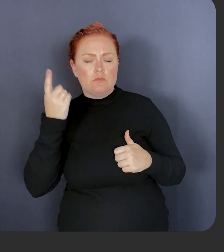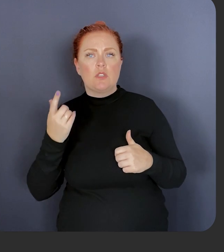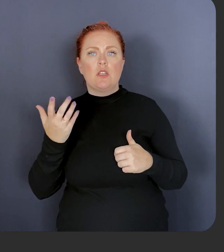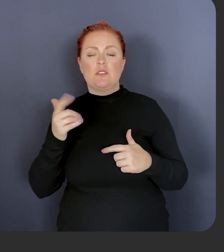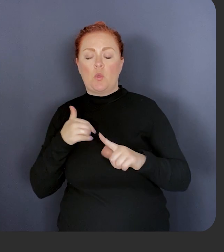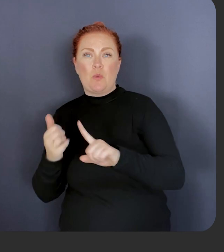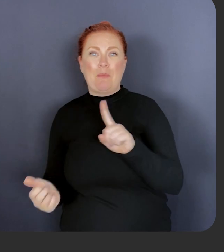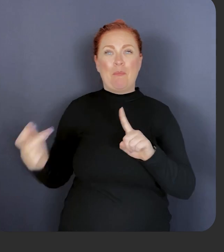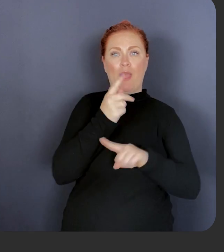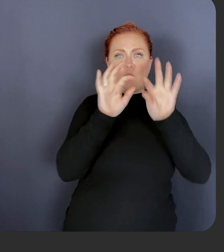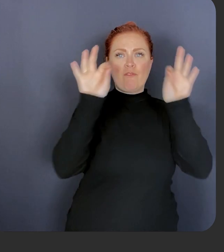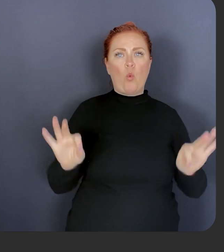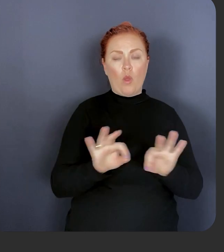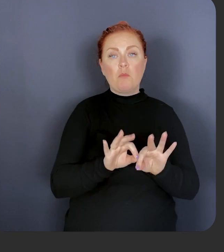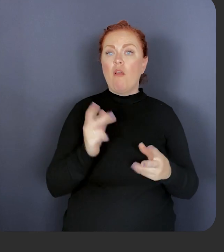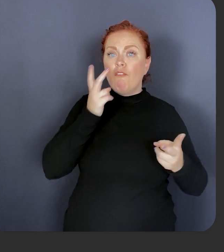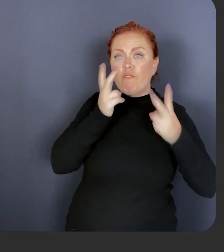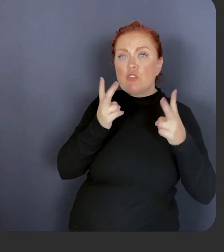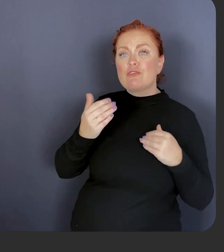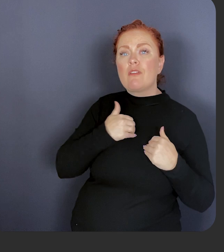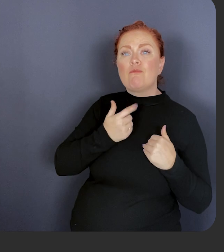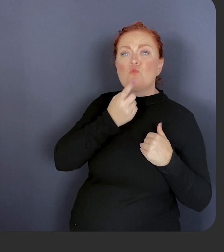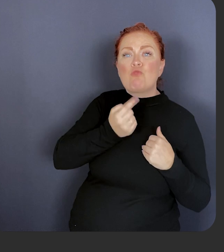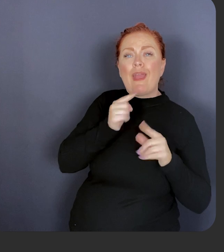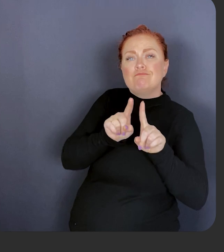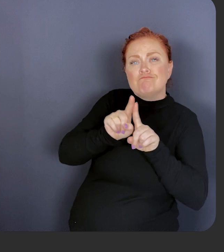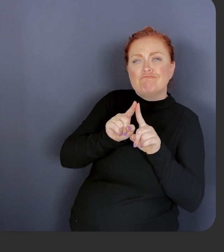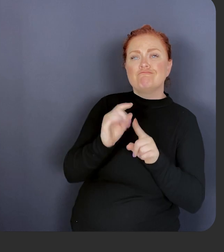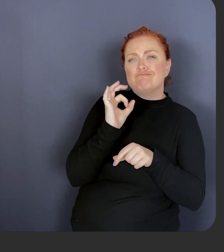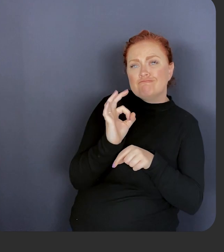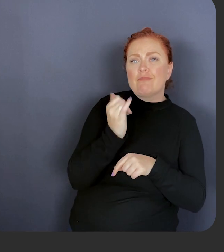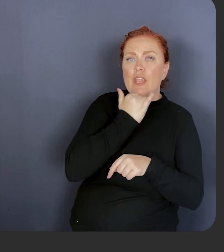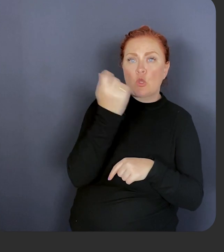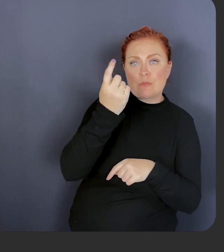And so you're just sent back to that form. And visually, there's an error on one of those form attributes.